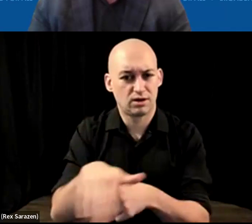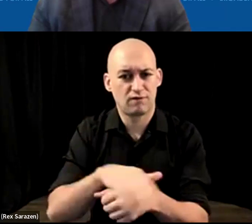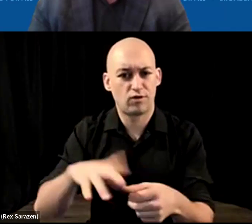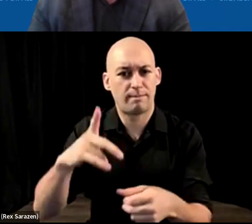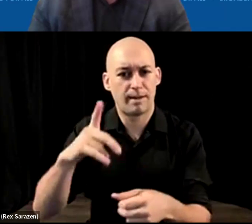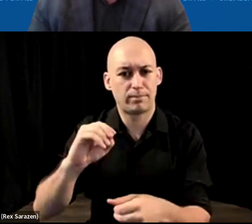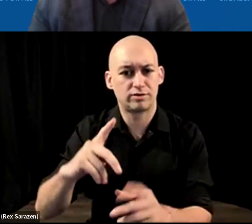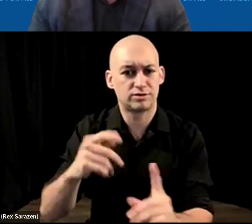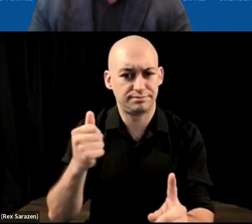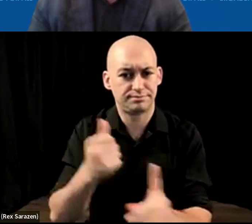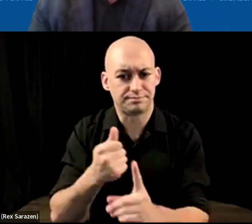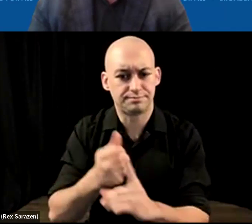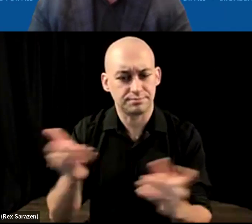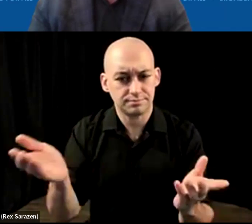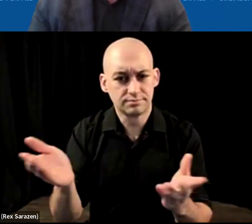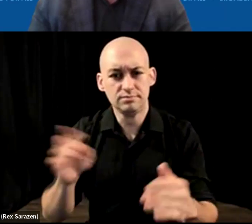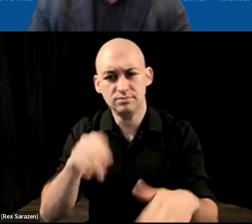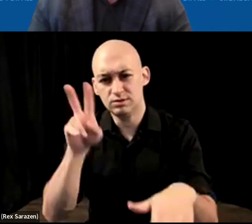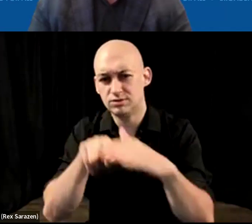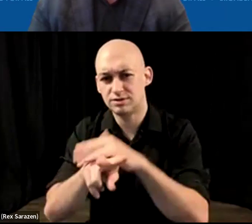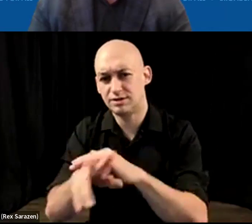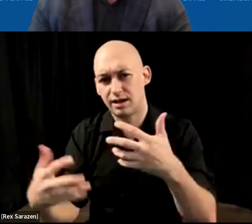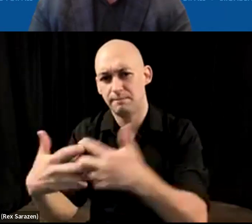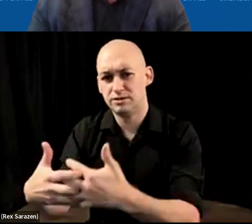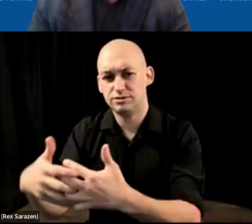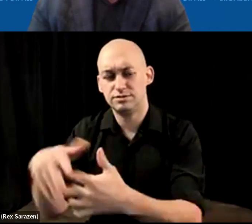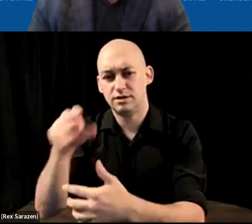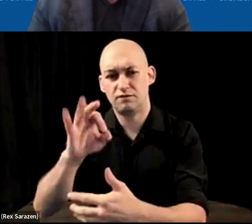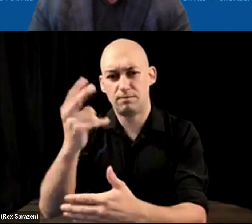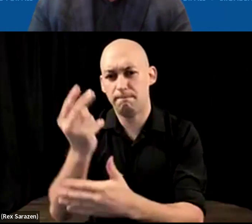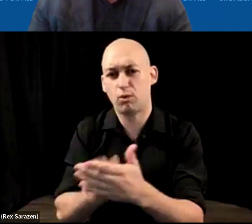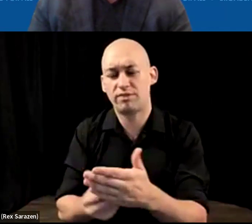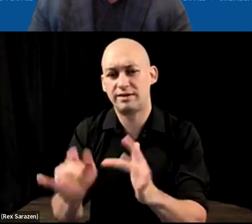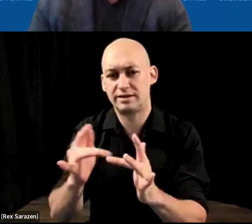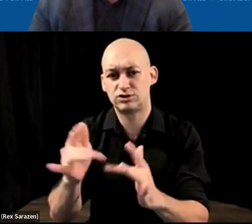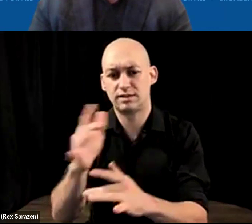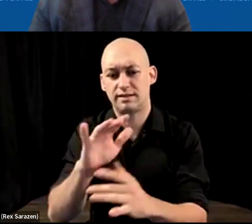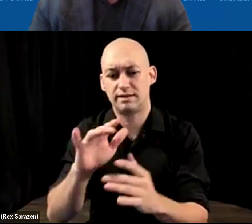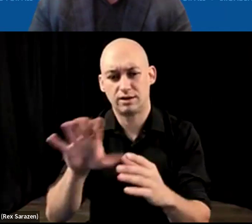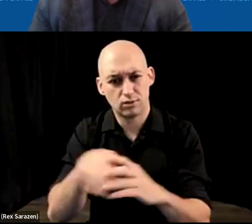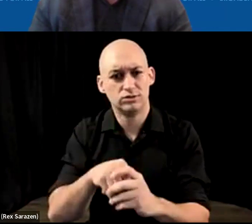here. So, we envision a combination of both digital inclusion programs offered by state